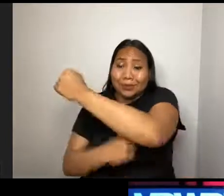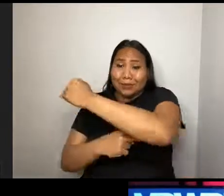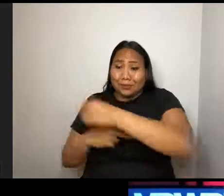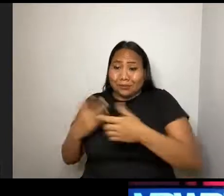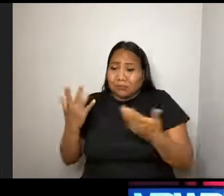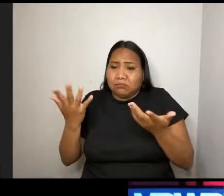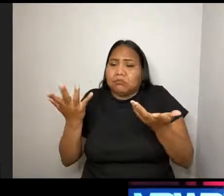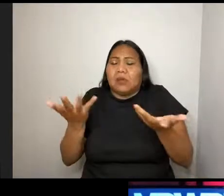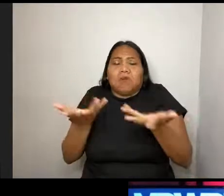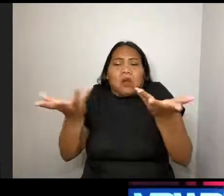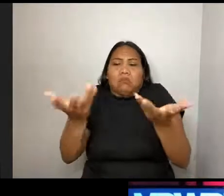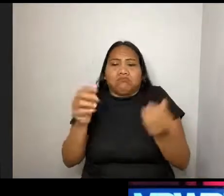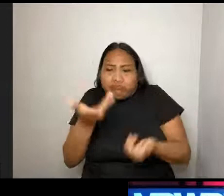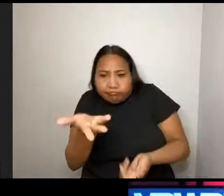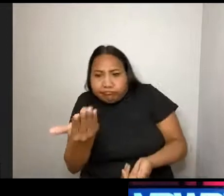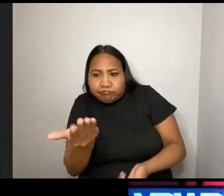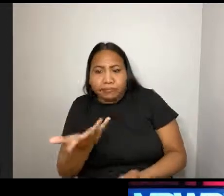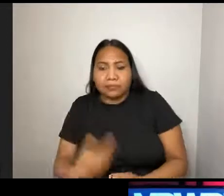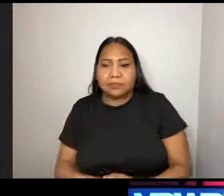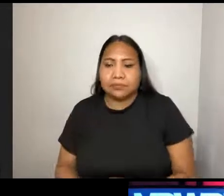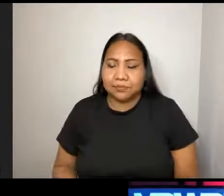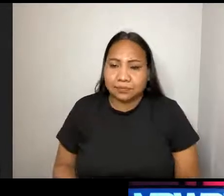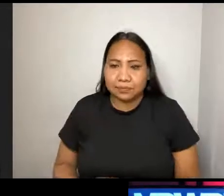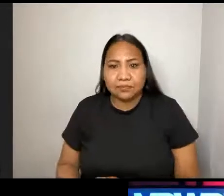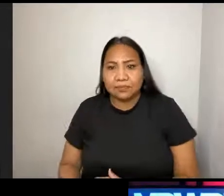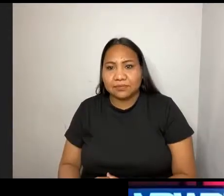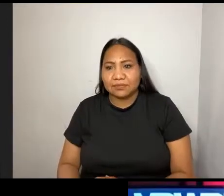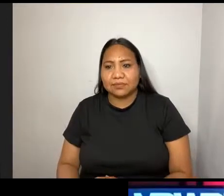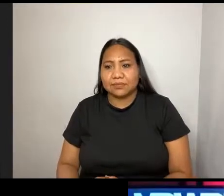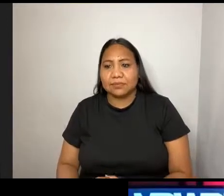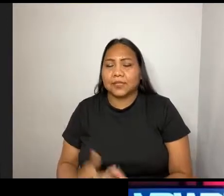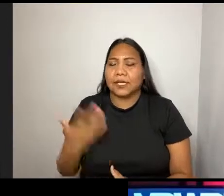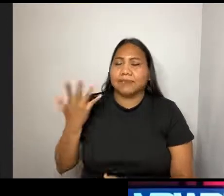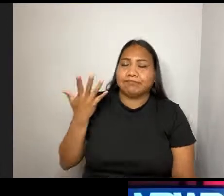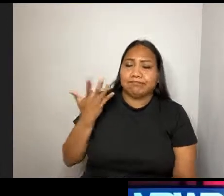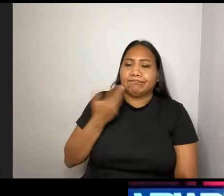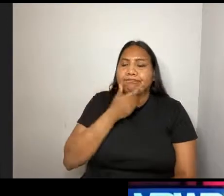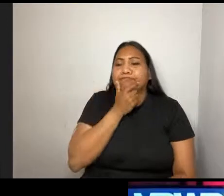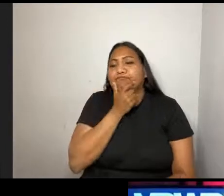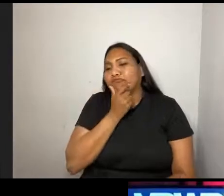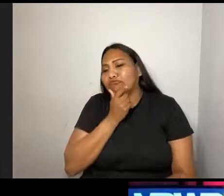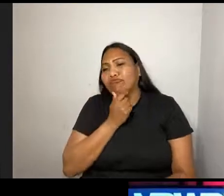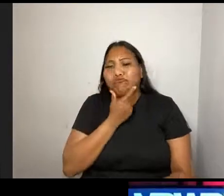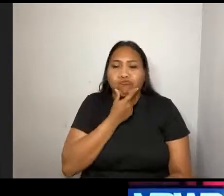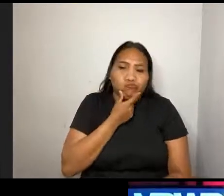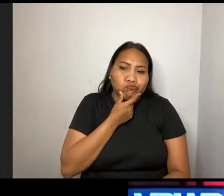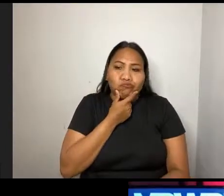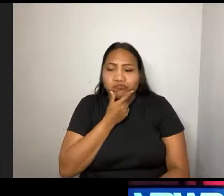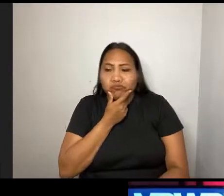other people think about this? I am thinking about people who are activists, people who are working